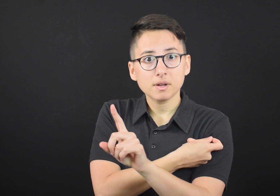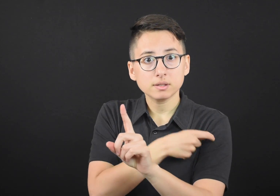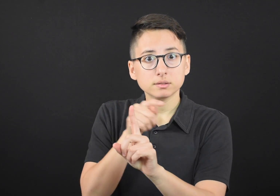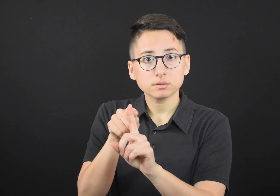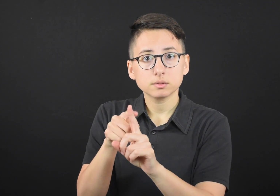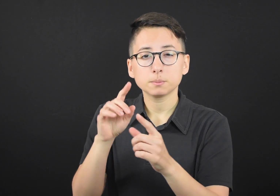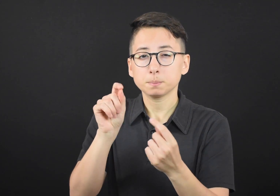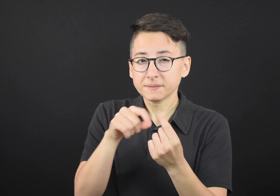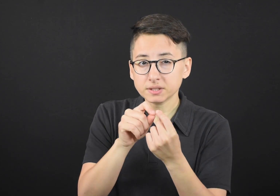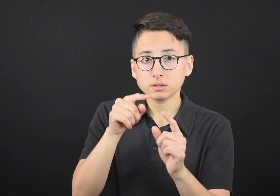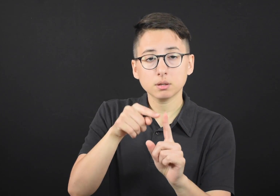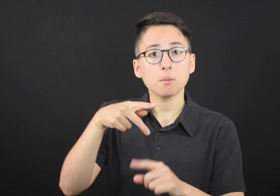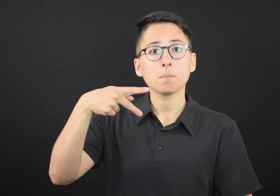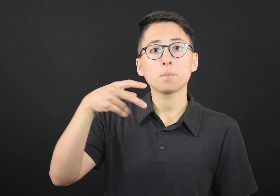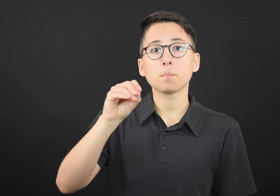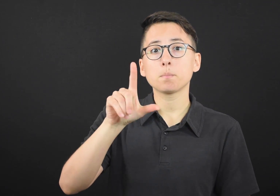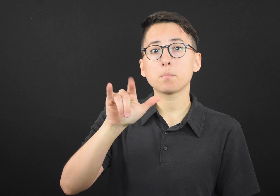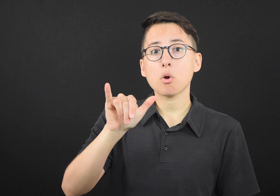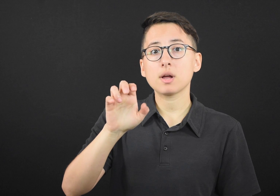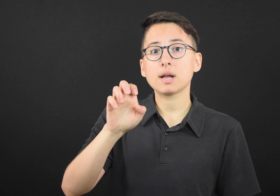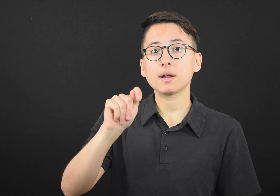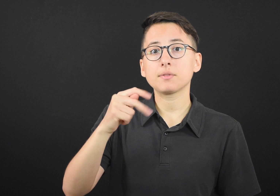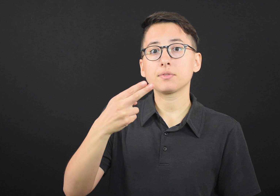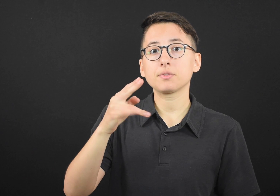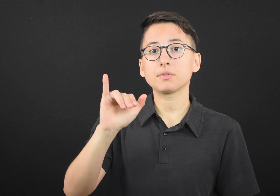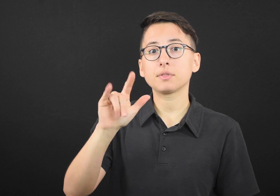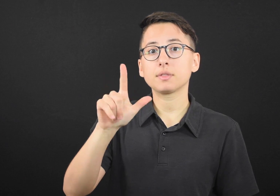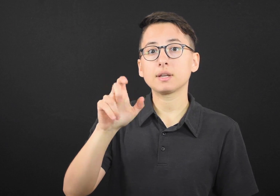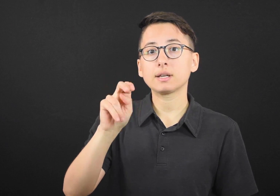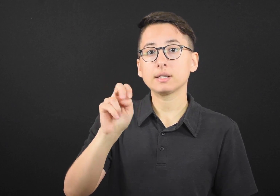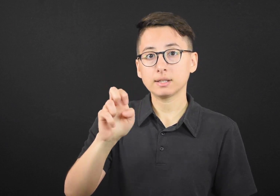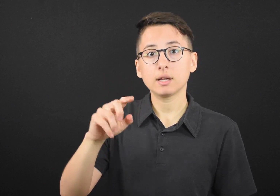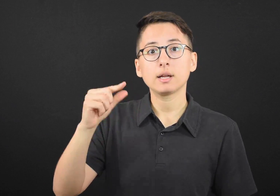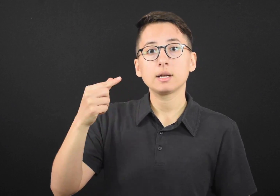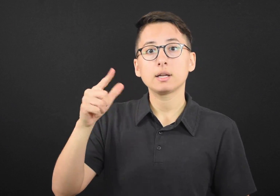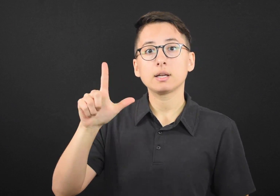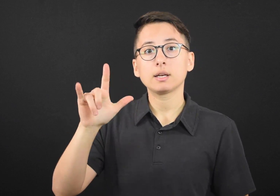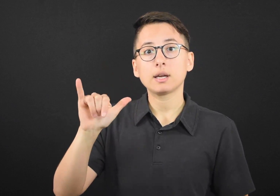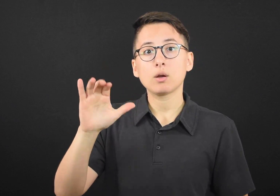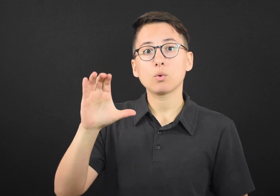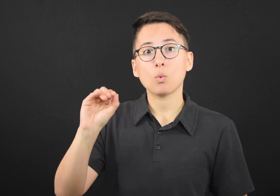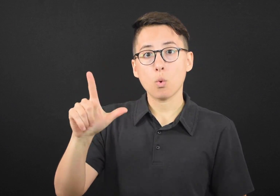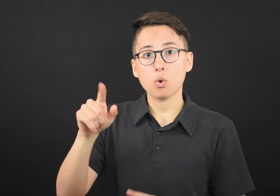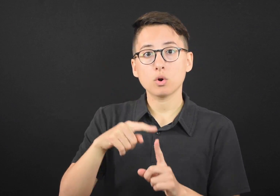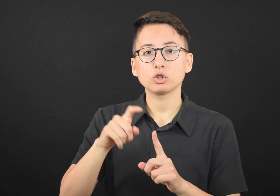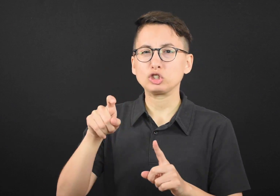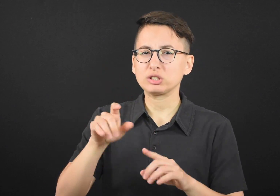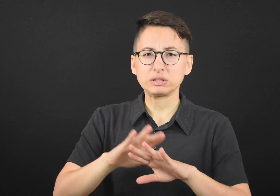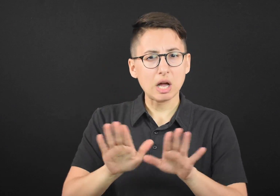polyethylene glycol should not receive the Pfizer or Moderna vaccine.